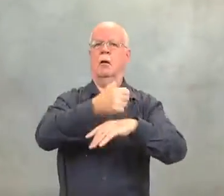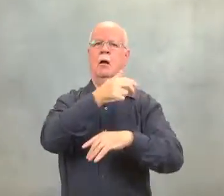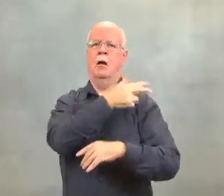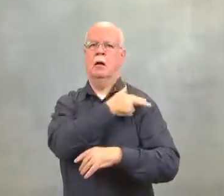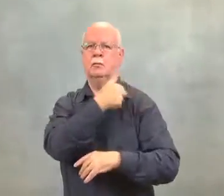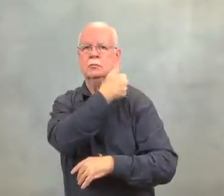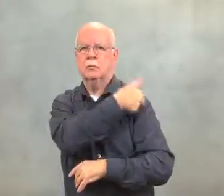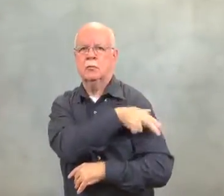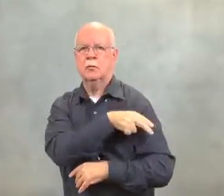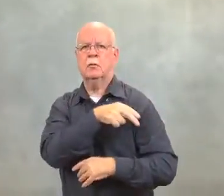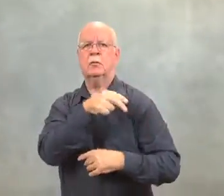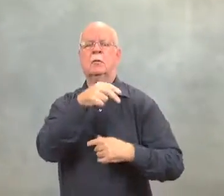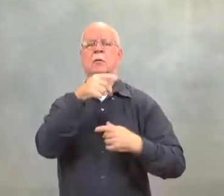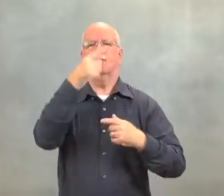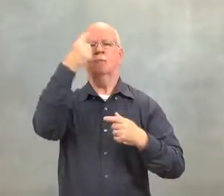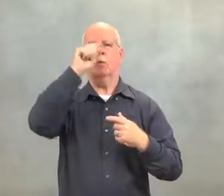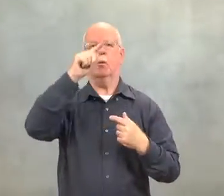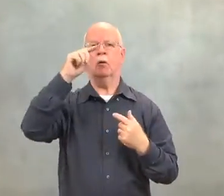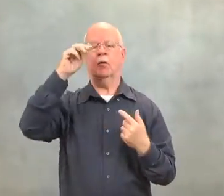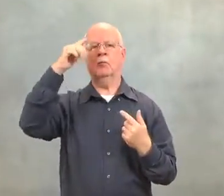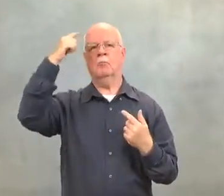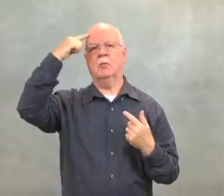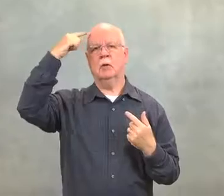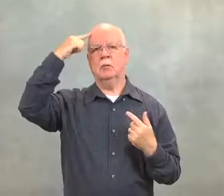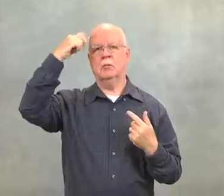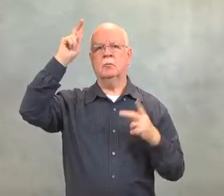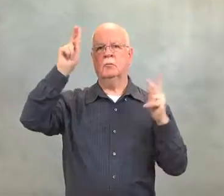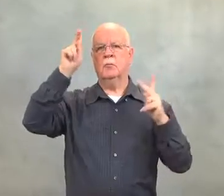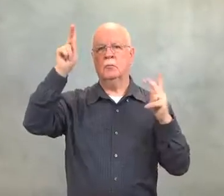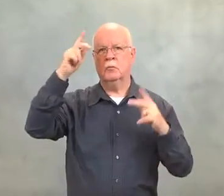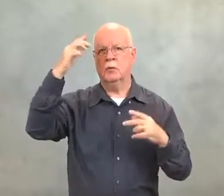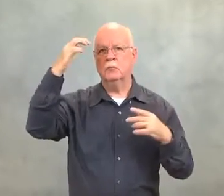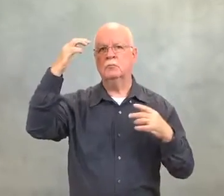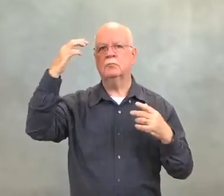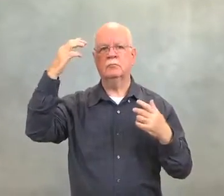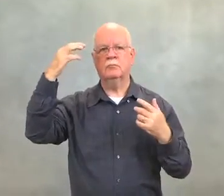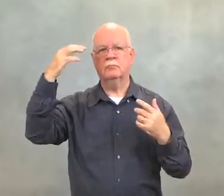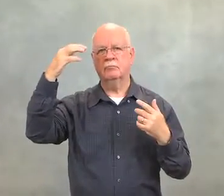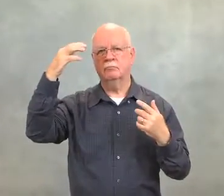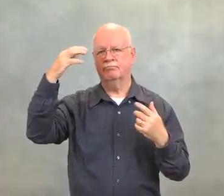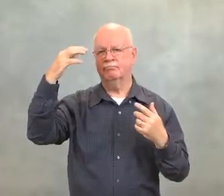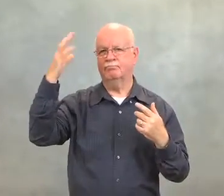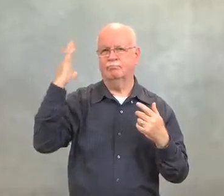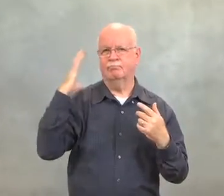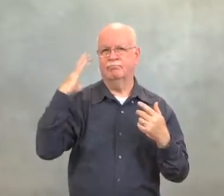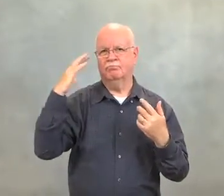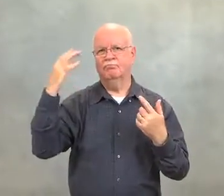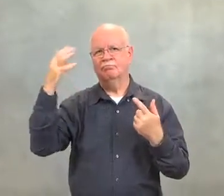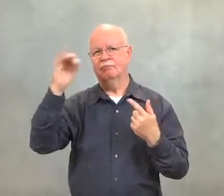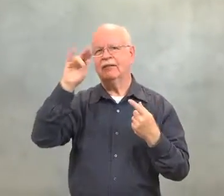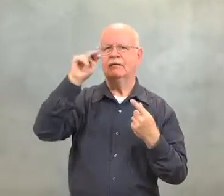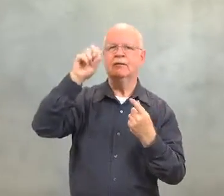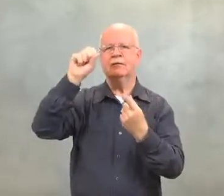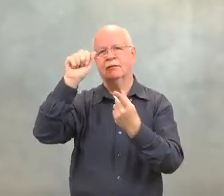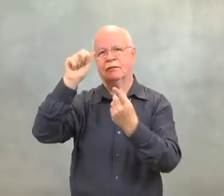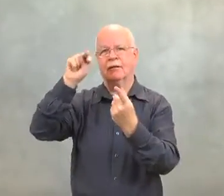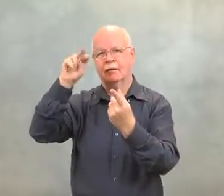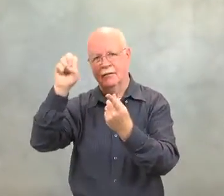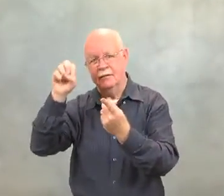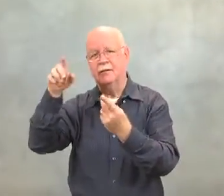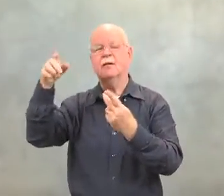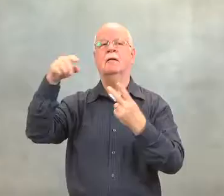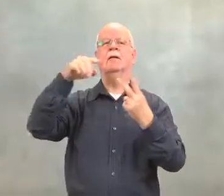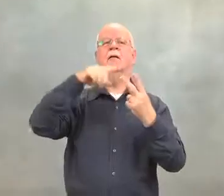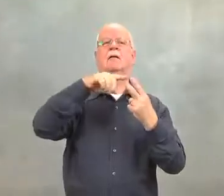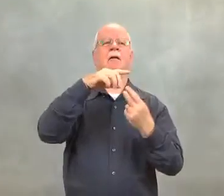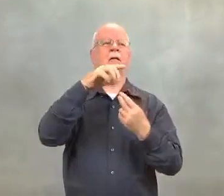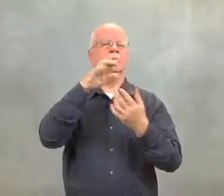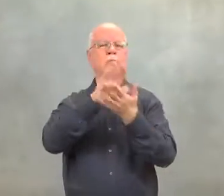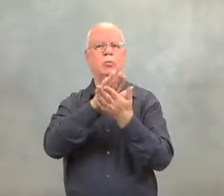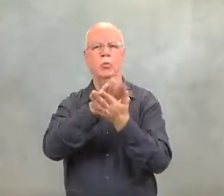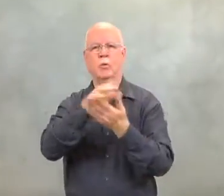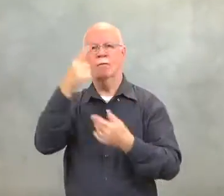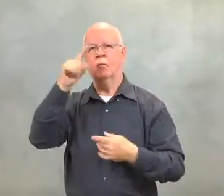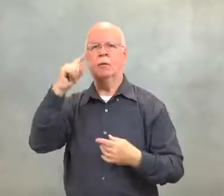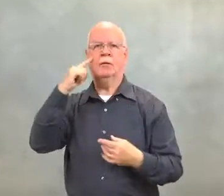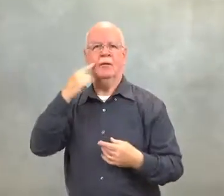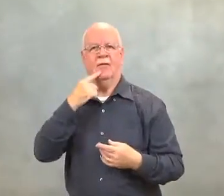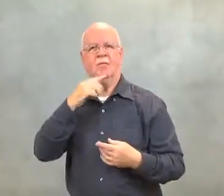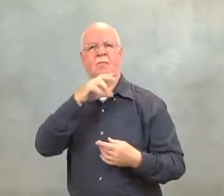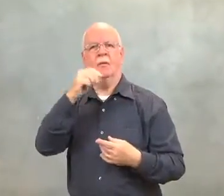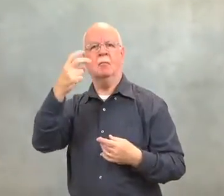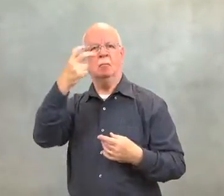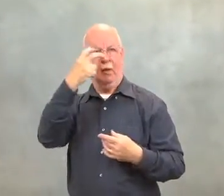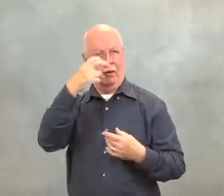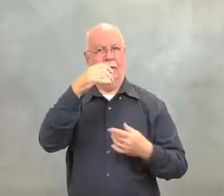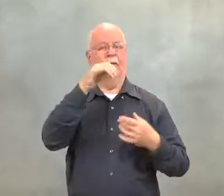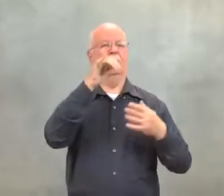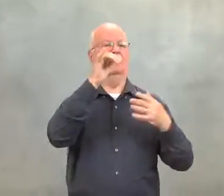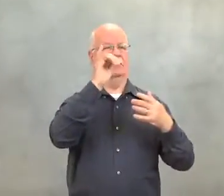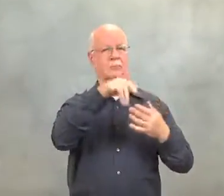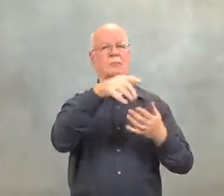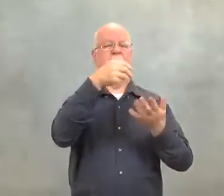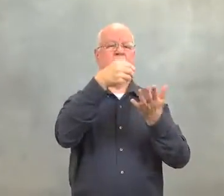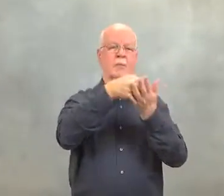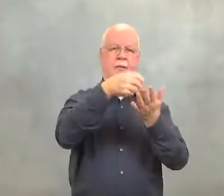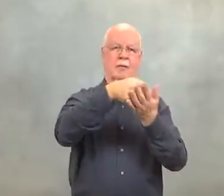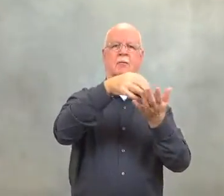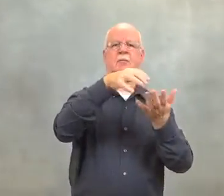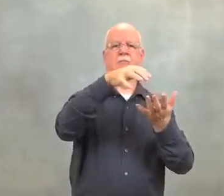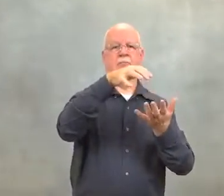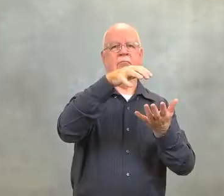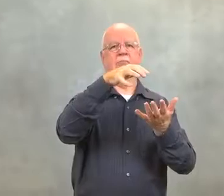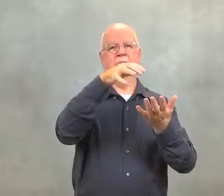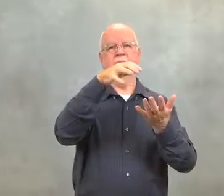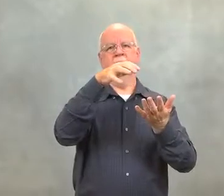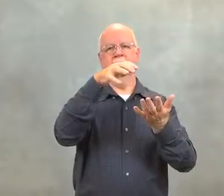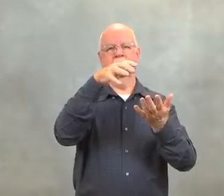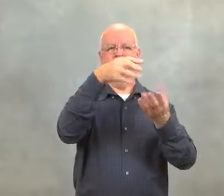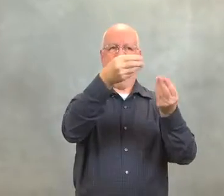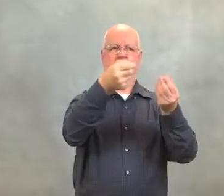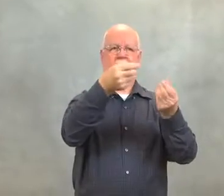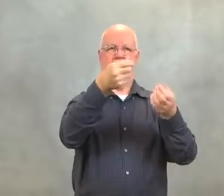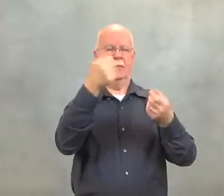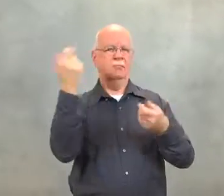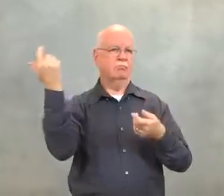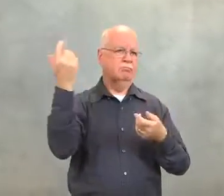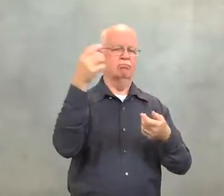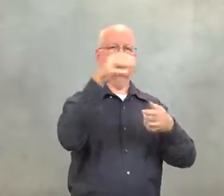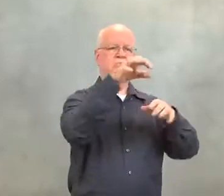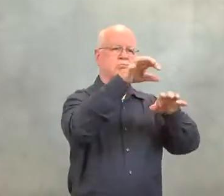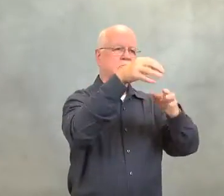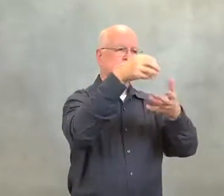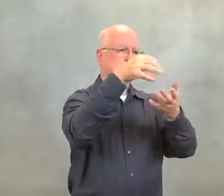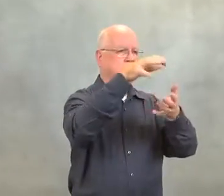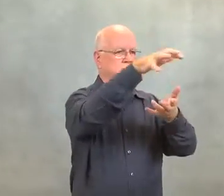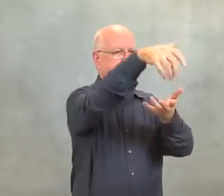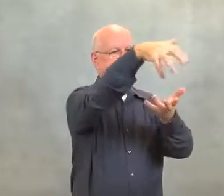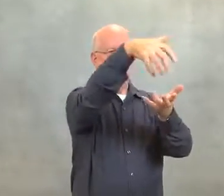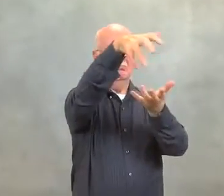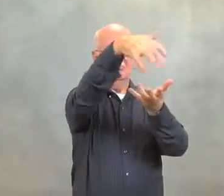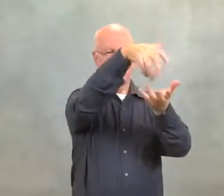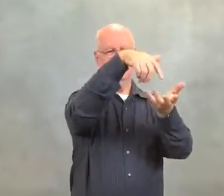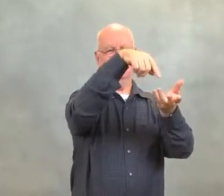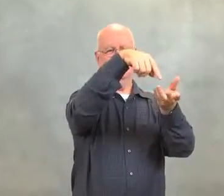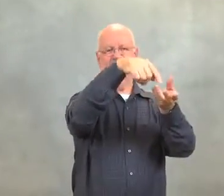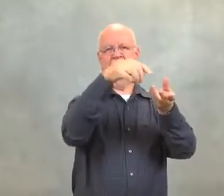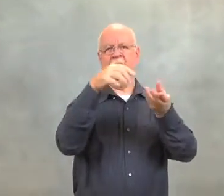a hospital for the insane, and a school for the deaf and the blind.